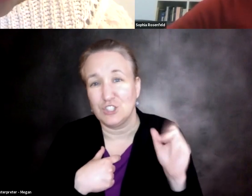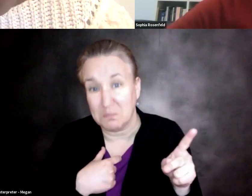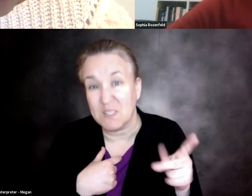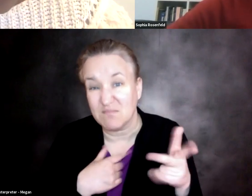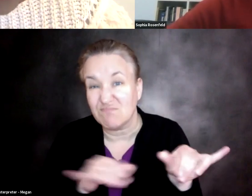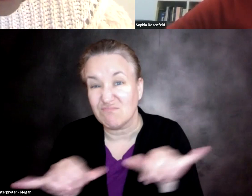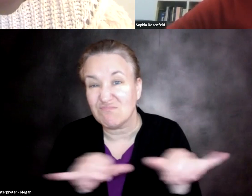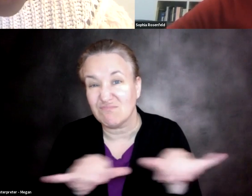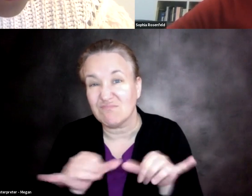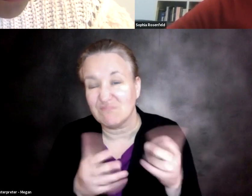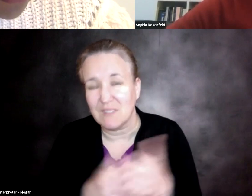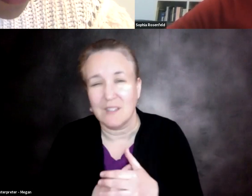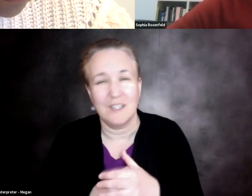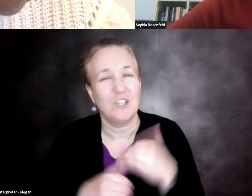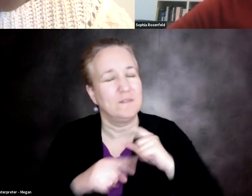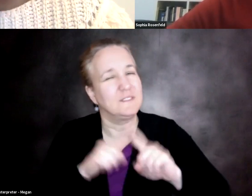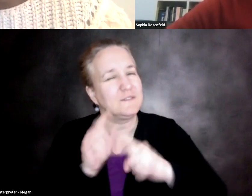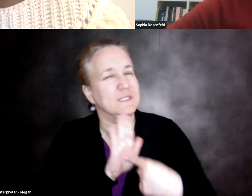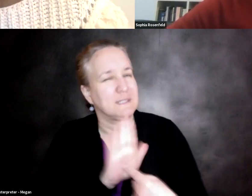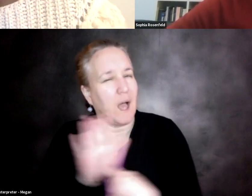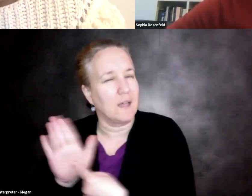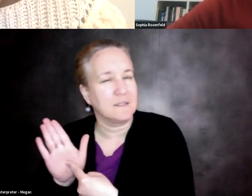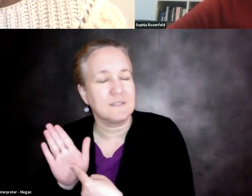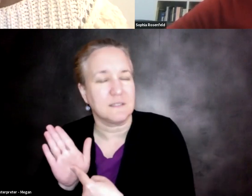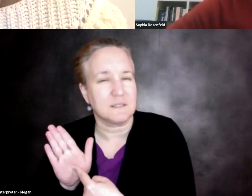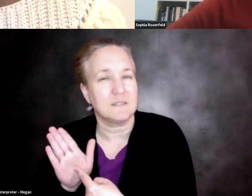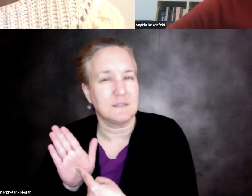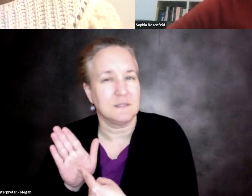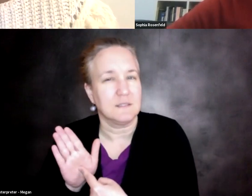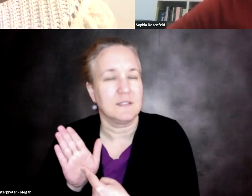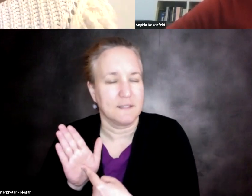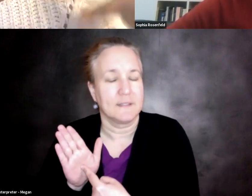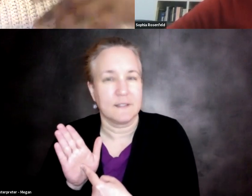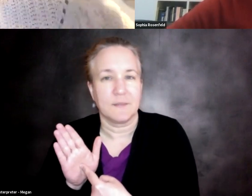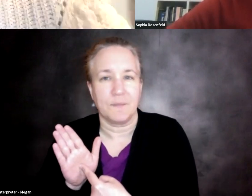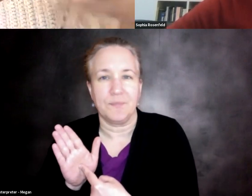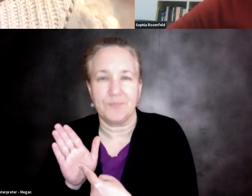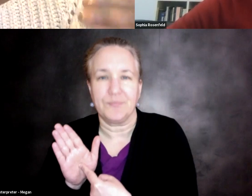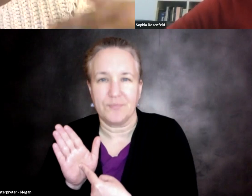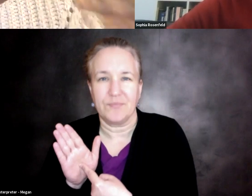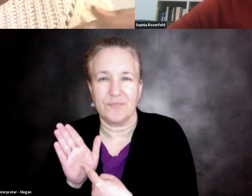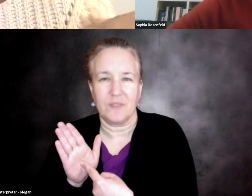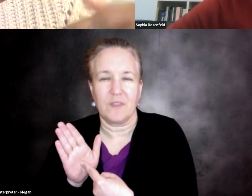there are all kinds of signs of the muddying of the process